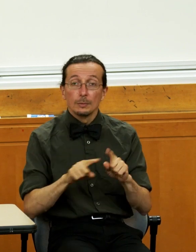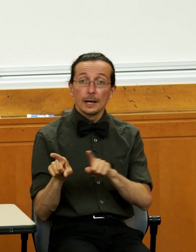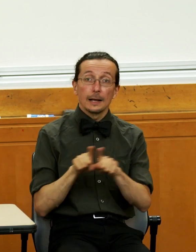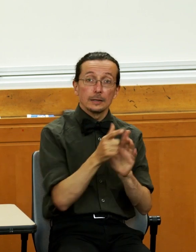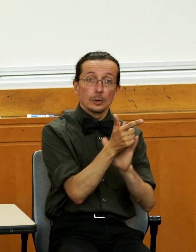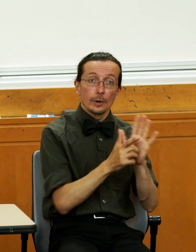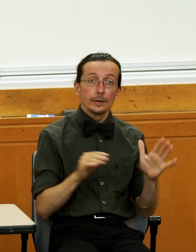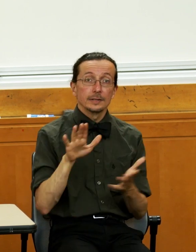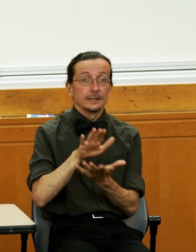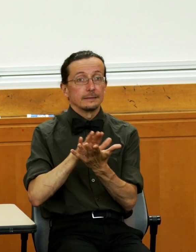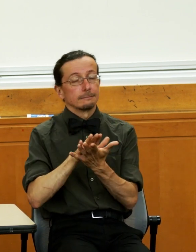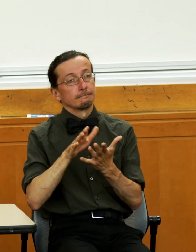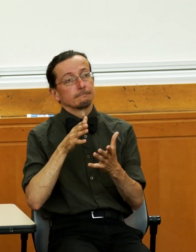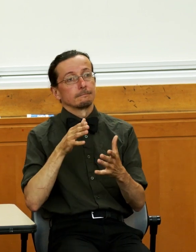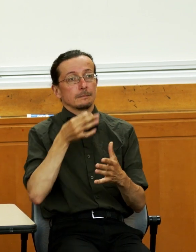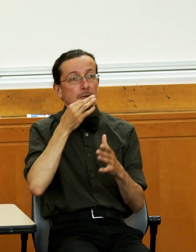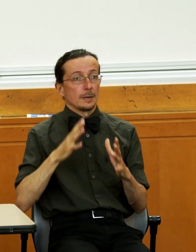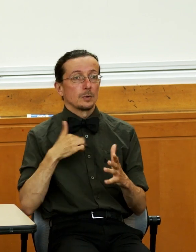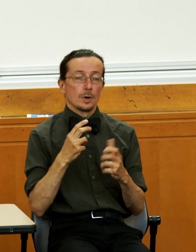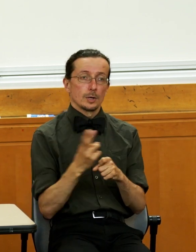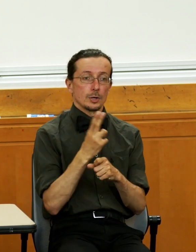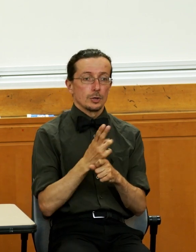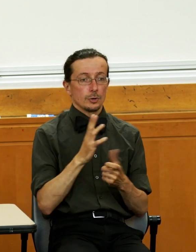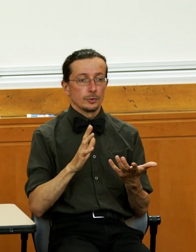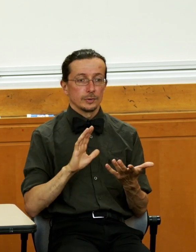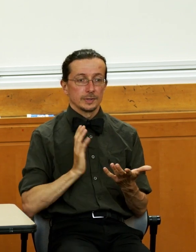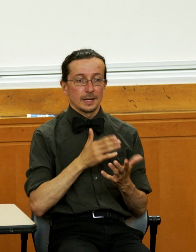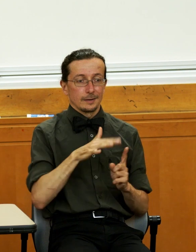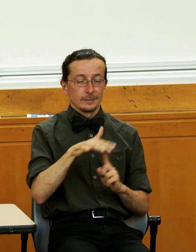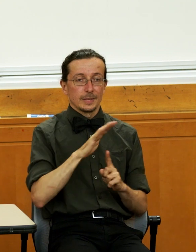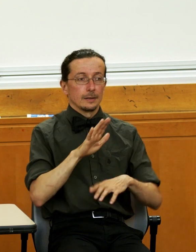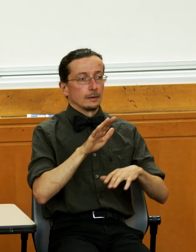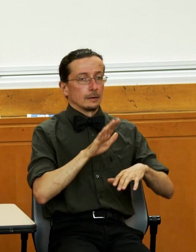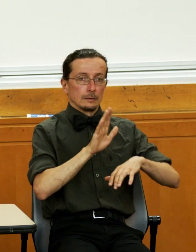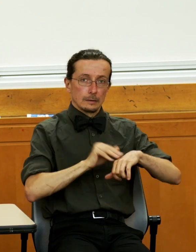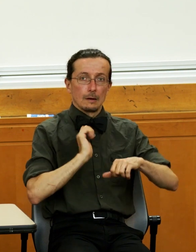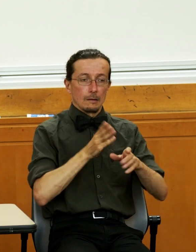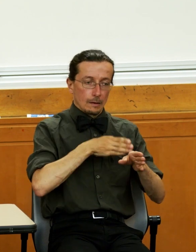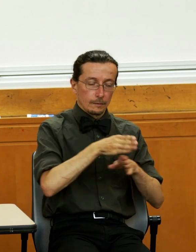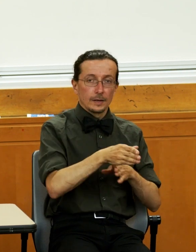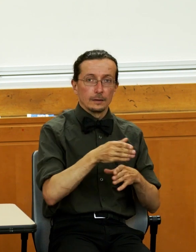we wanted to use the available platforms we had to call our fields to task. We also deliberately